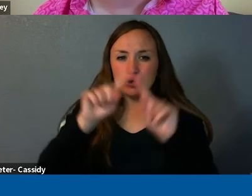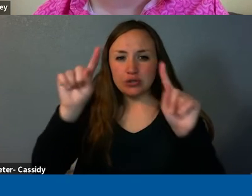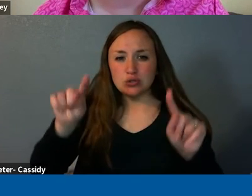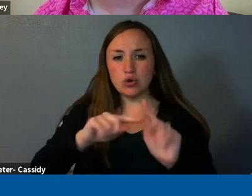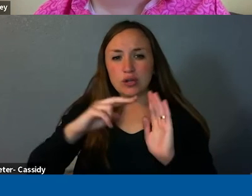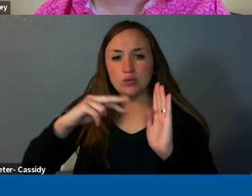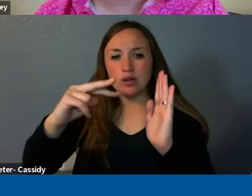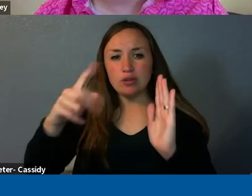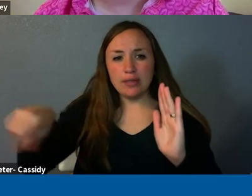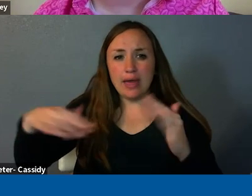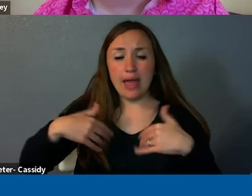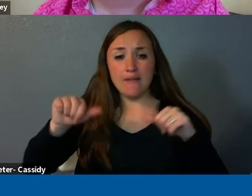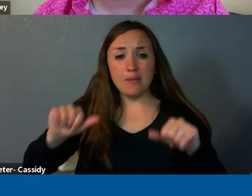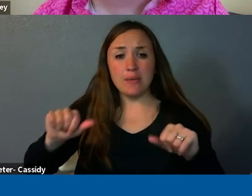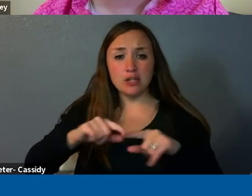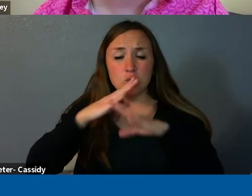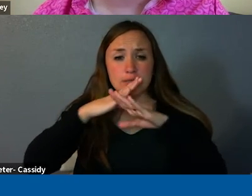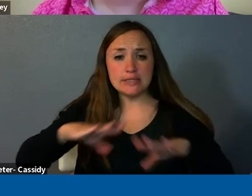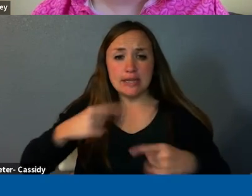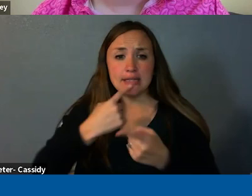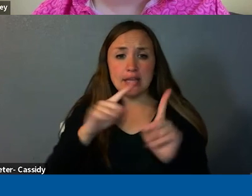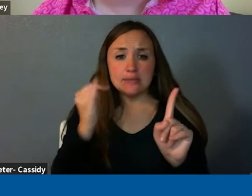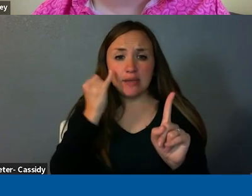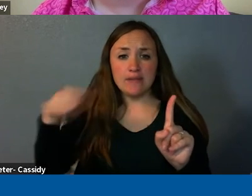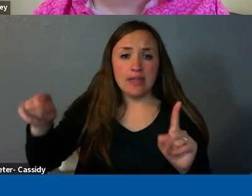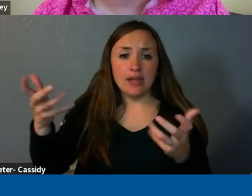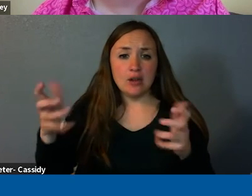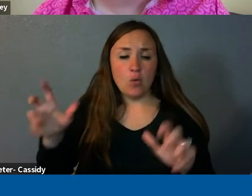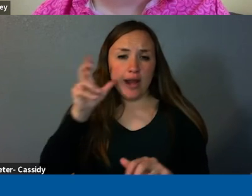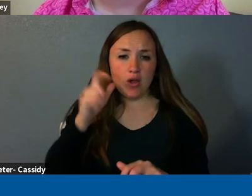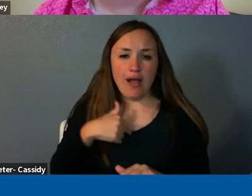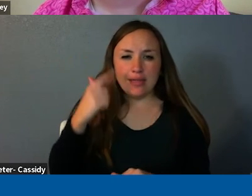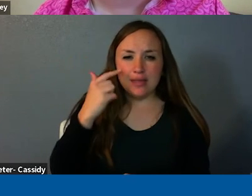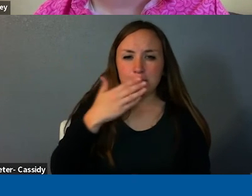to silence announcements if they don't want to hear them. So better to provide it and have somebody self-select